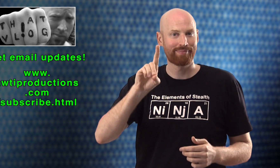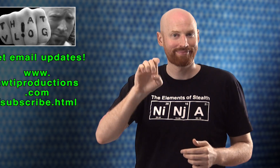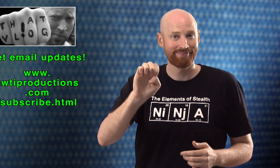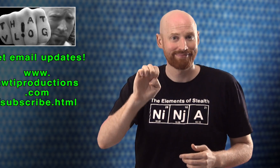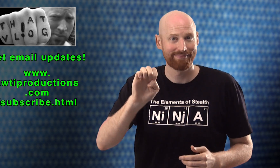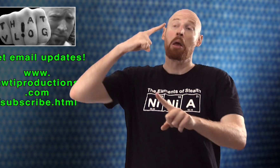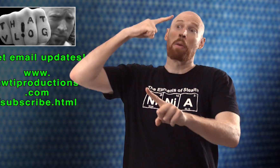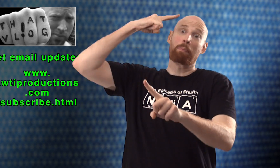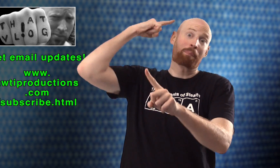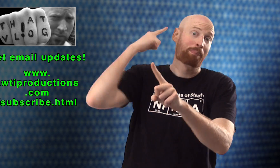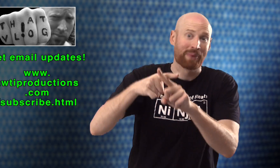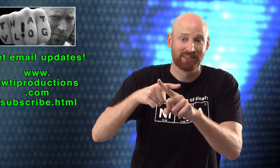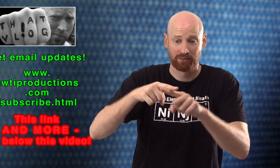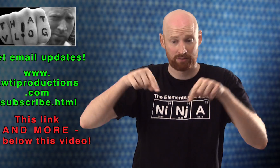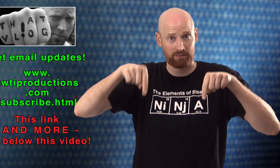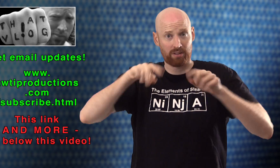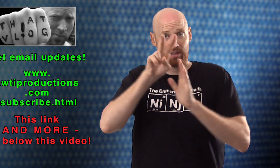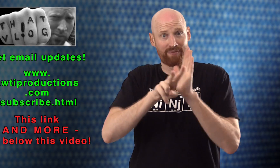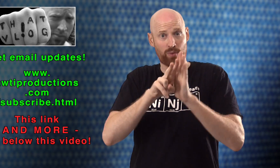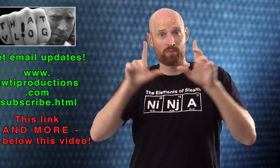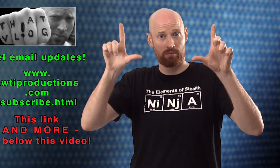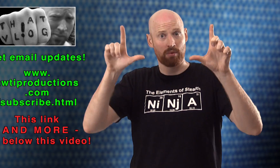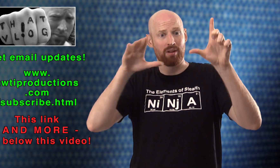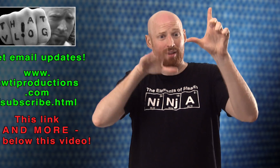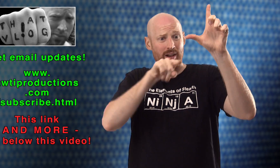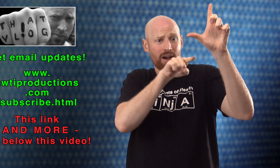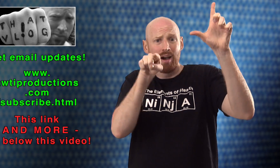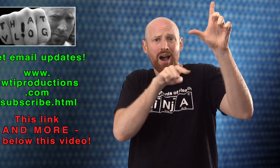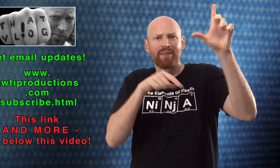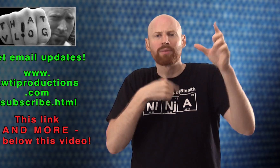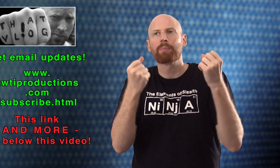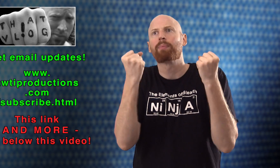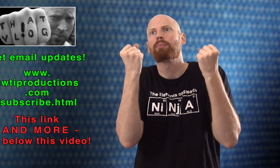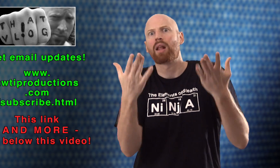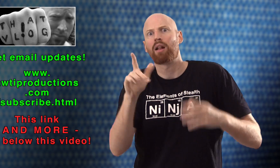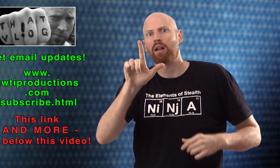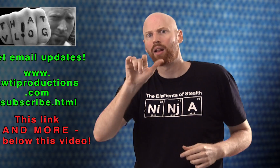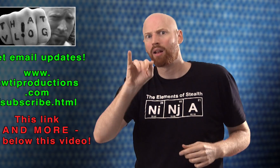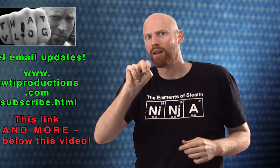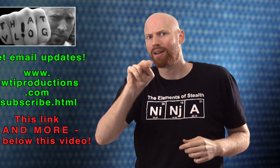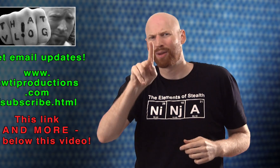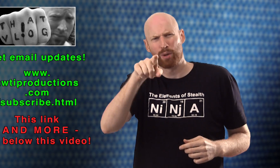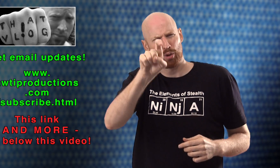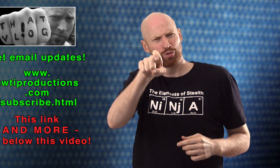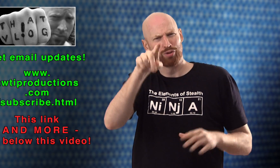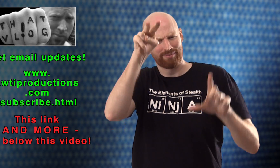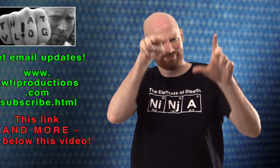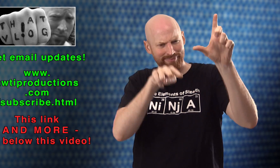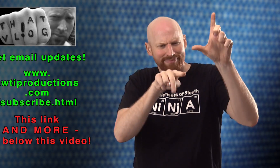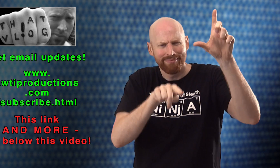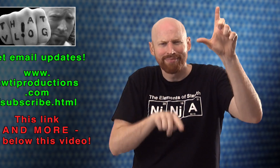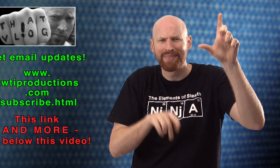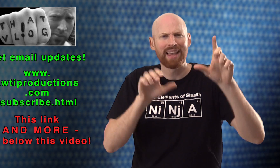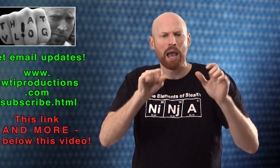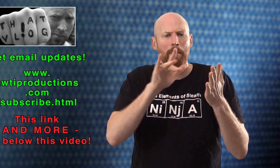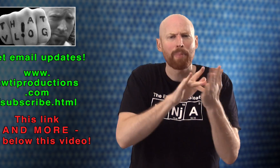episode. PLUS, if you look down the video we've got so many links below in our description that you should